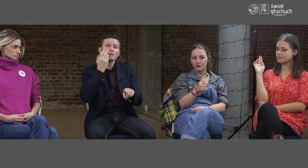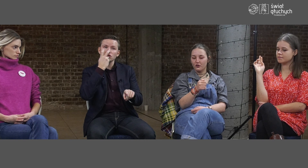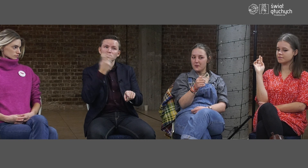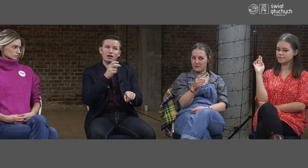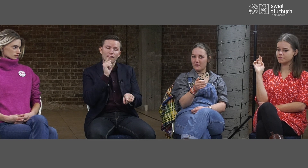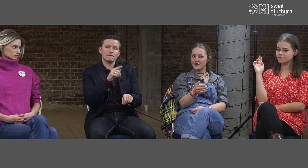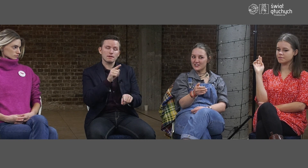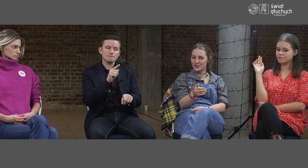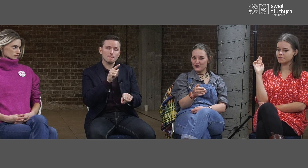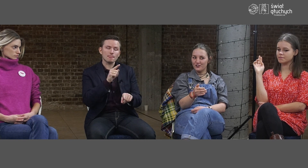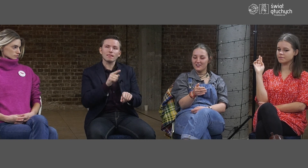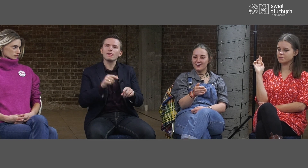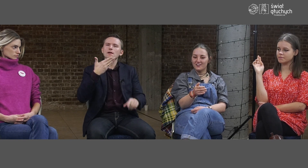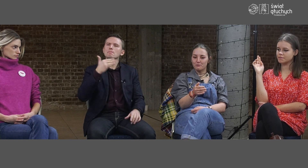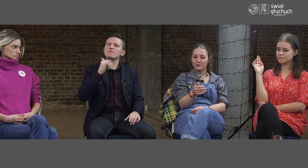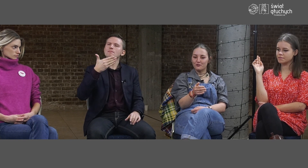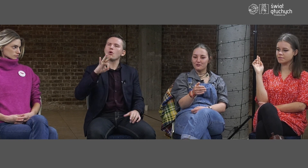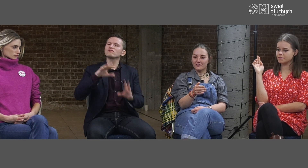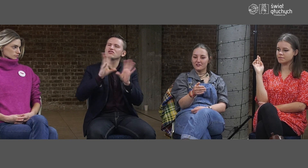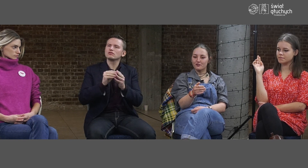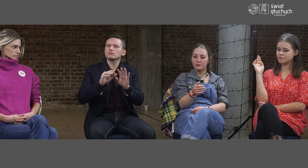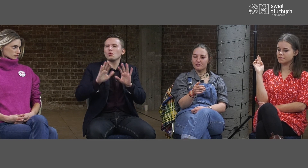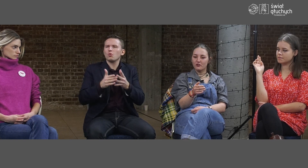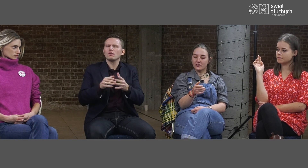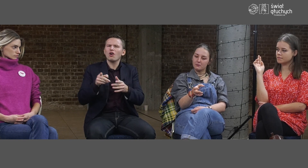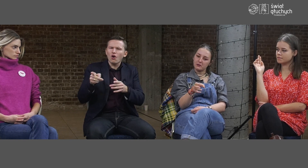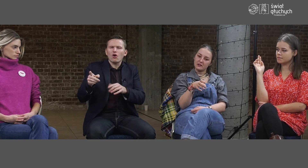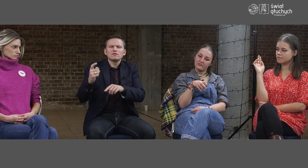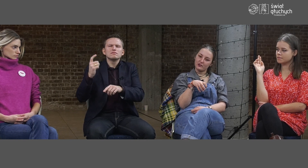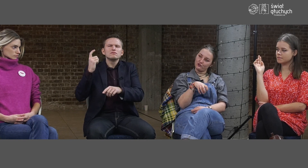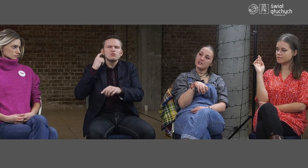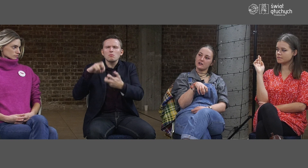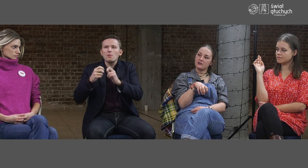this "despite everything" concept, because I think about it from the perspective of a parent.